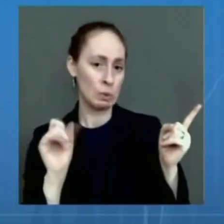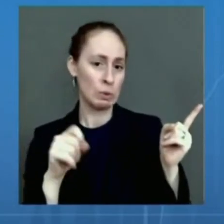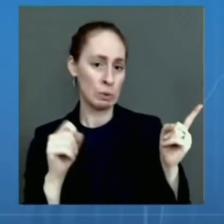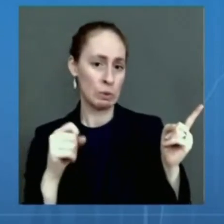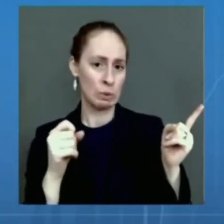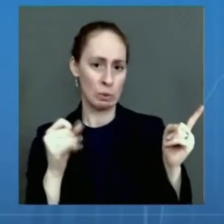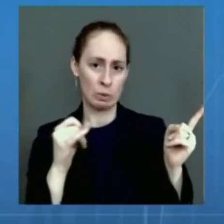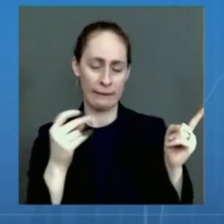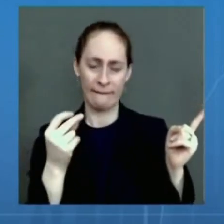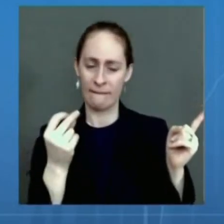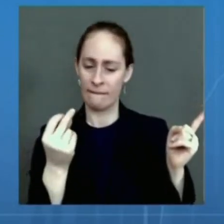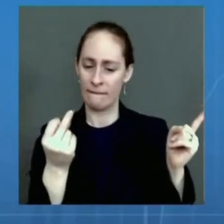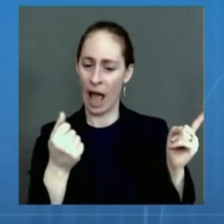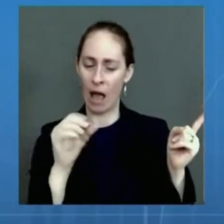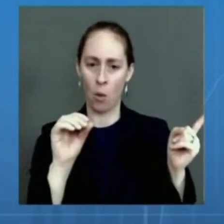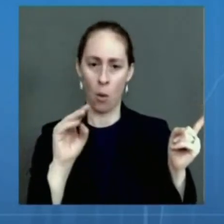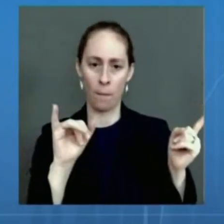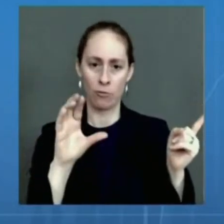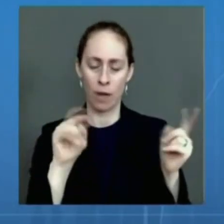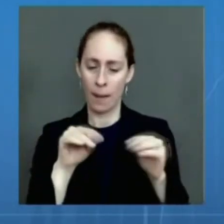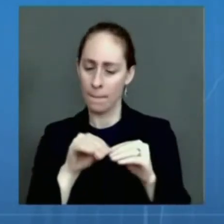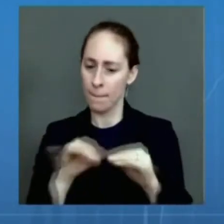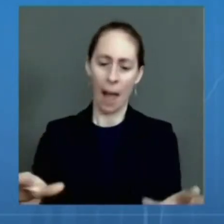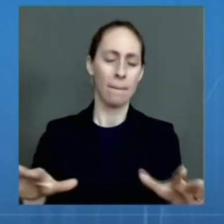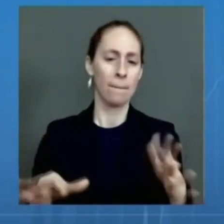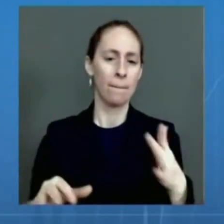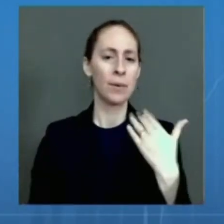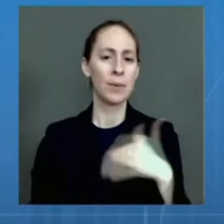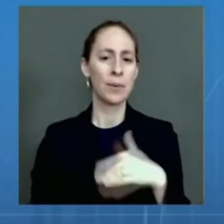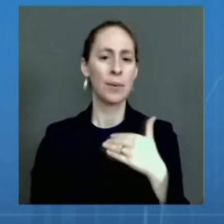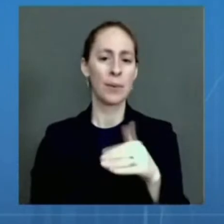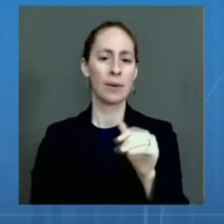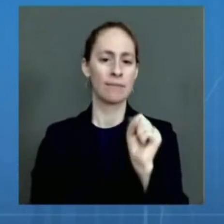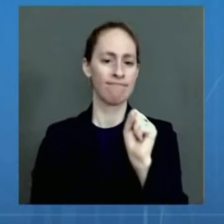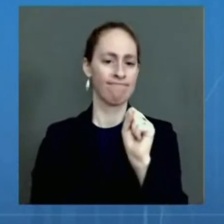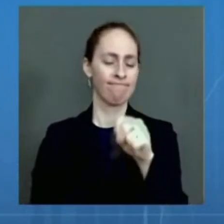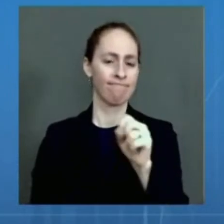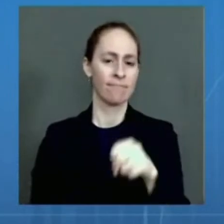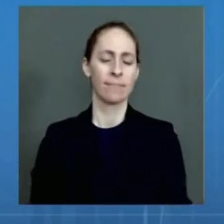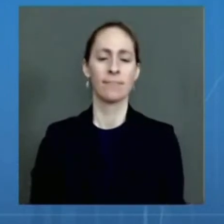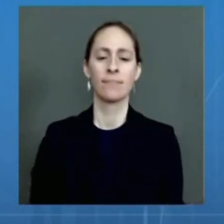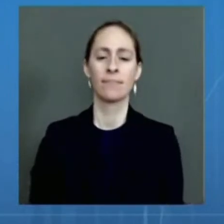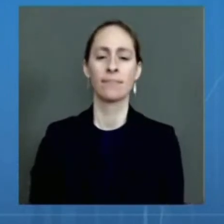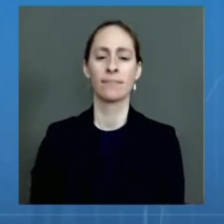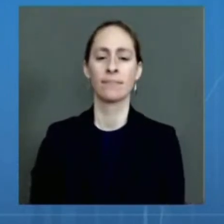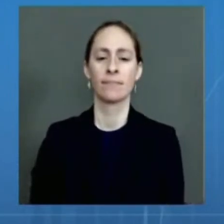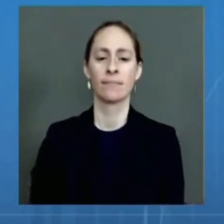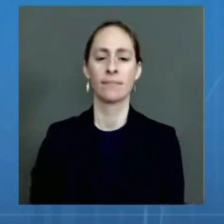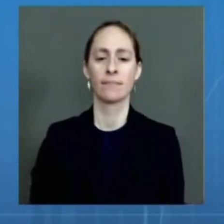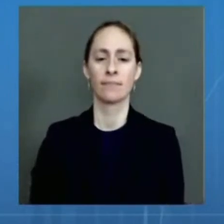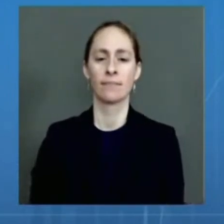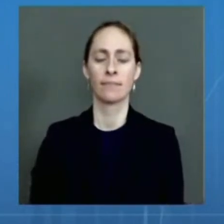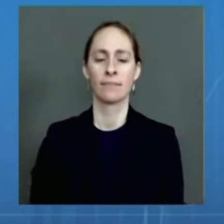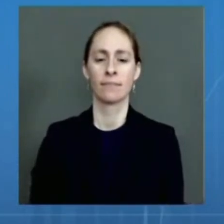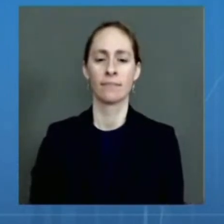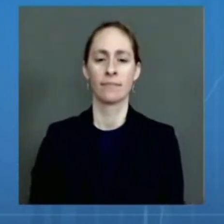DOUBLE DIGITS OF OMICRON BEING THE PRIMARY VARIANT THERE IN THAT PERCENTAGE. WITH REGARD TO THE SERIOUSNESS